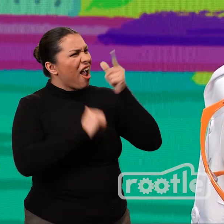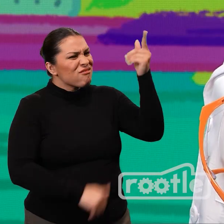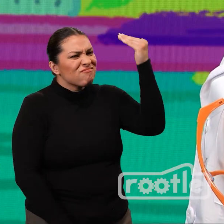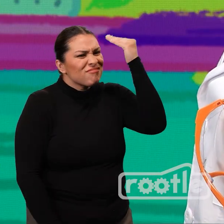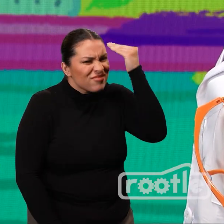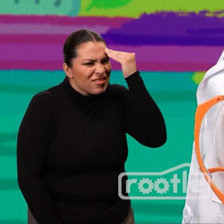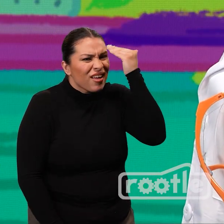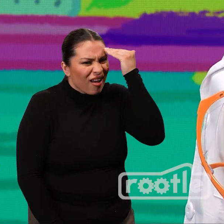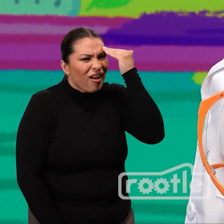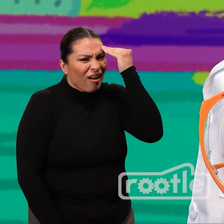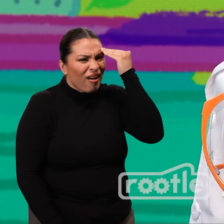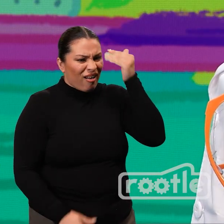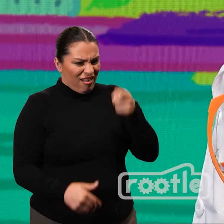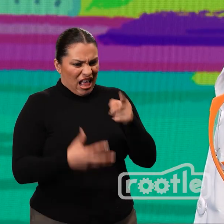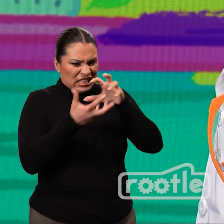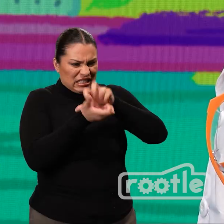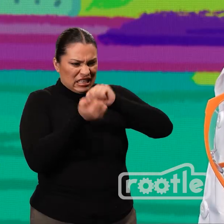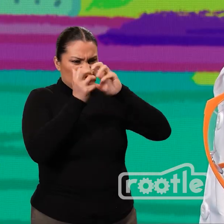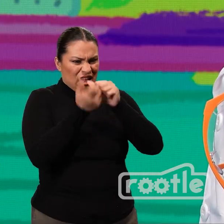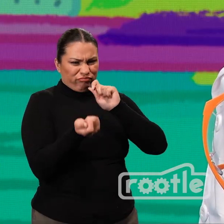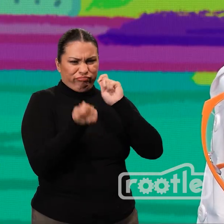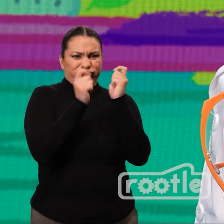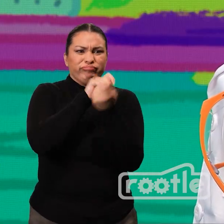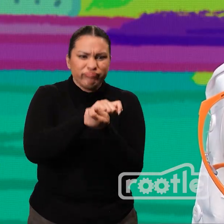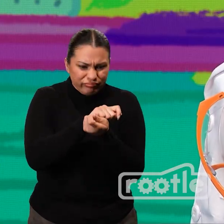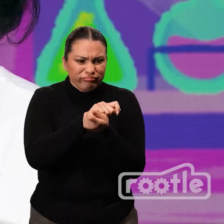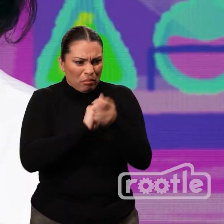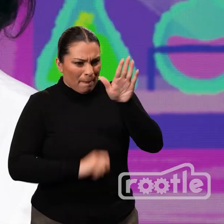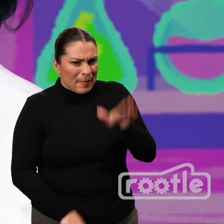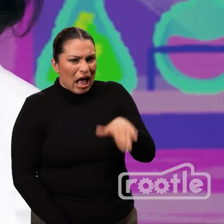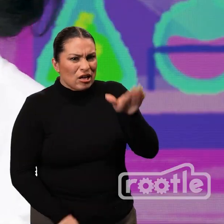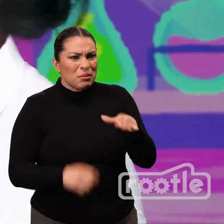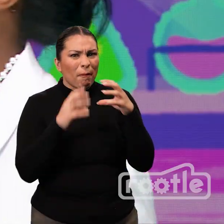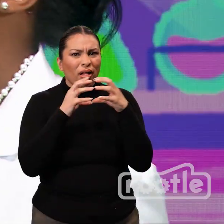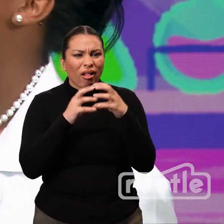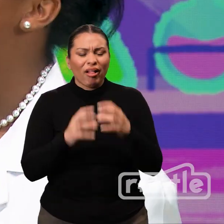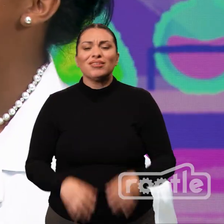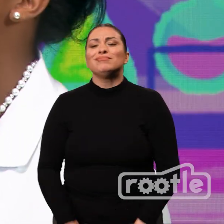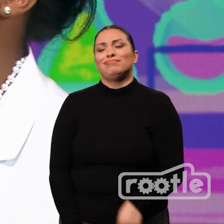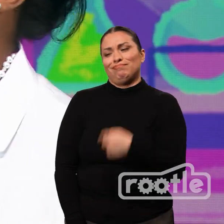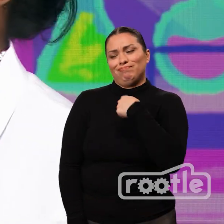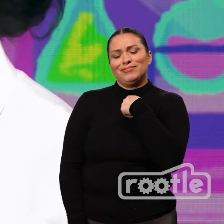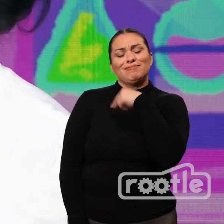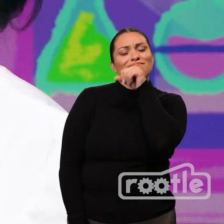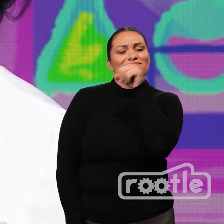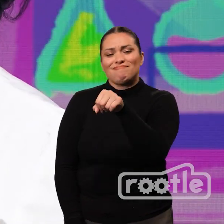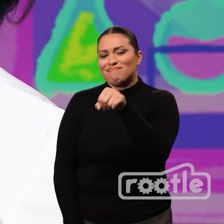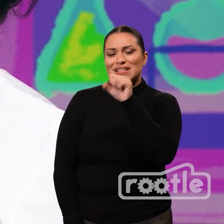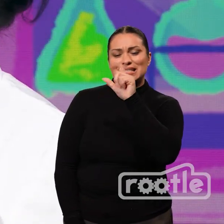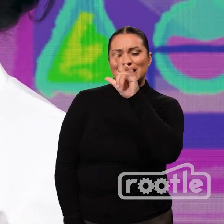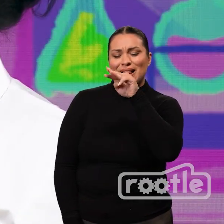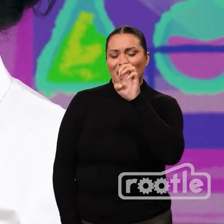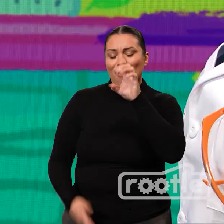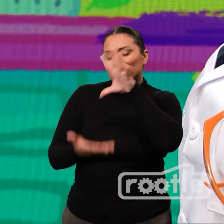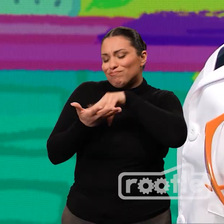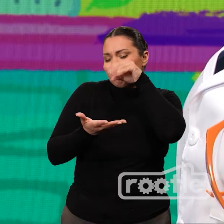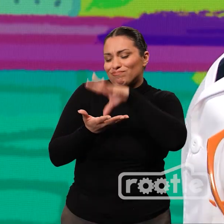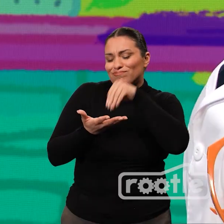How did you know that you could turn slime into a bouncy ball? I love making slime so much that I learned all about polymers.